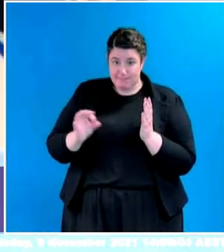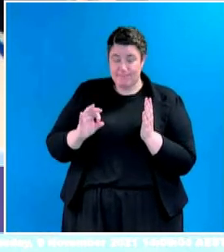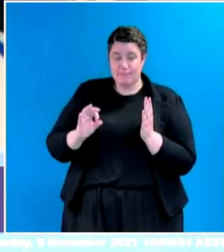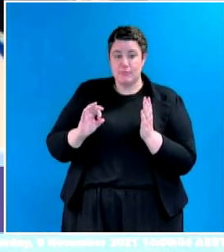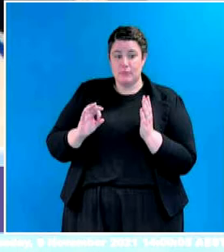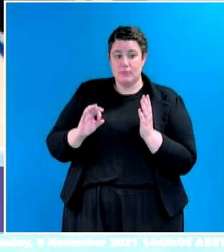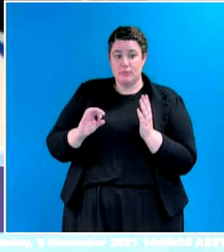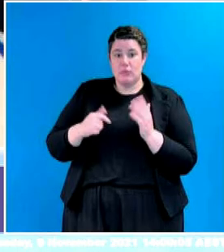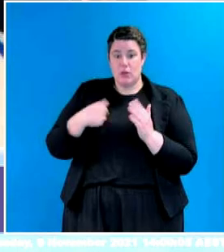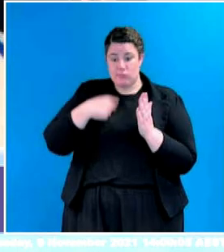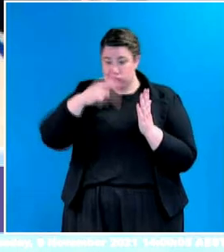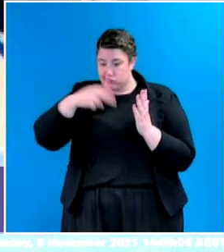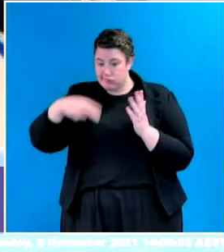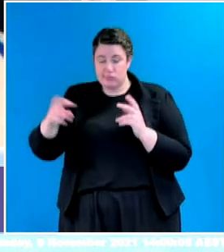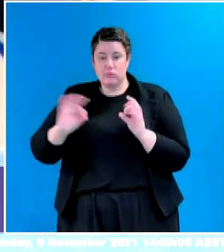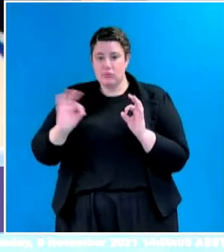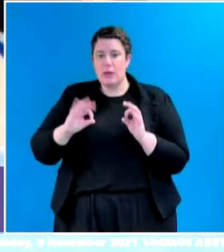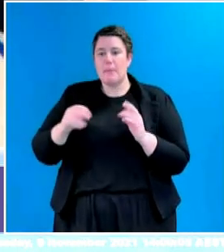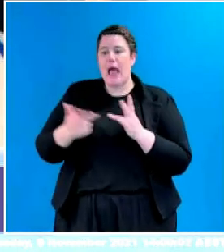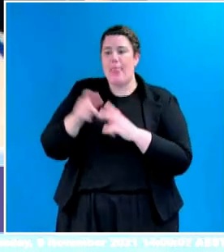else in my division did.